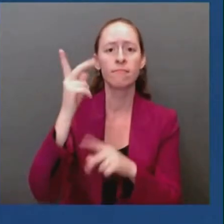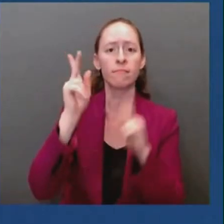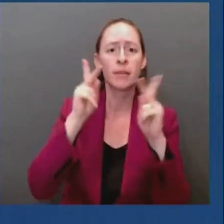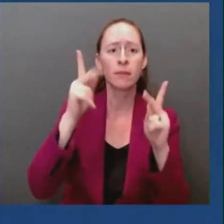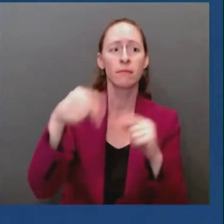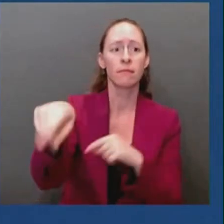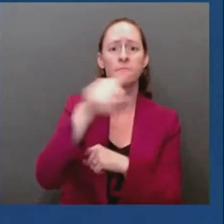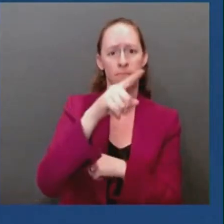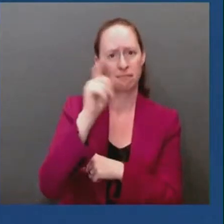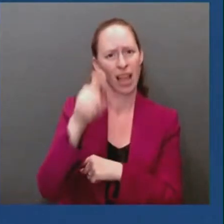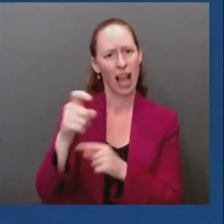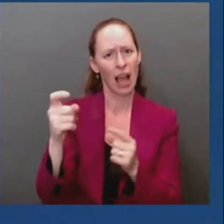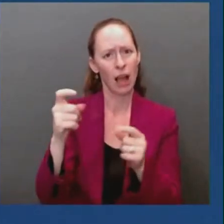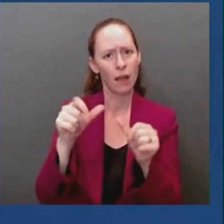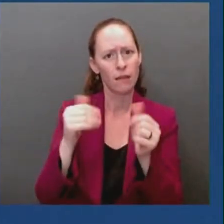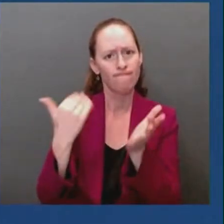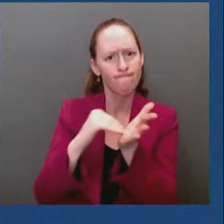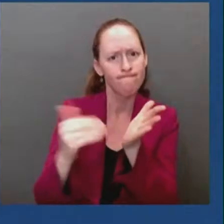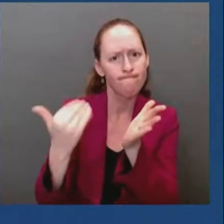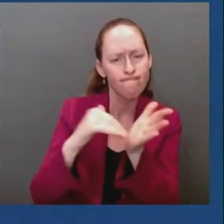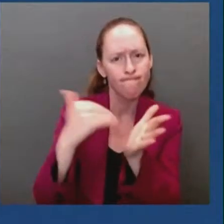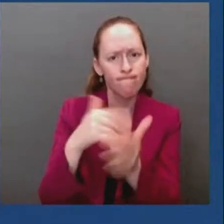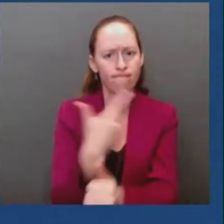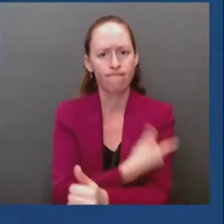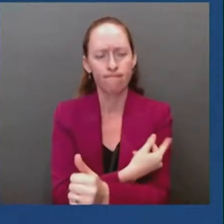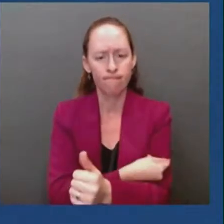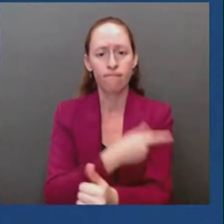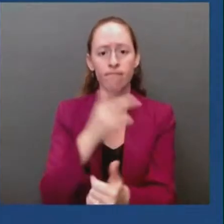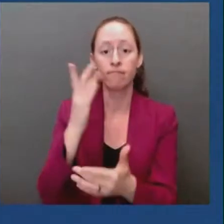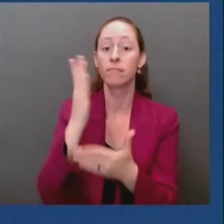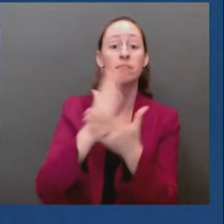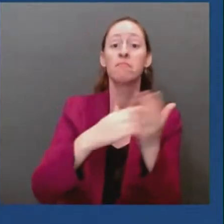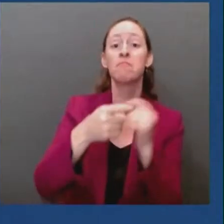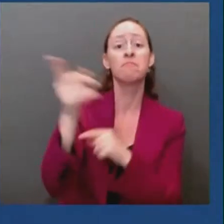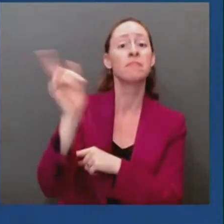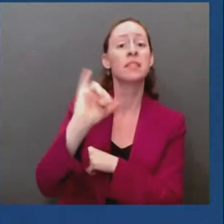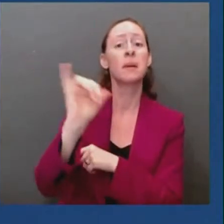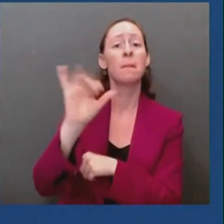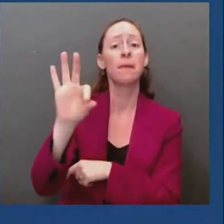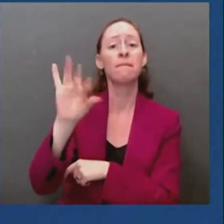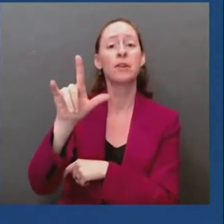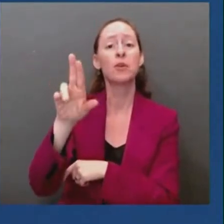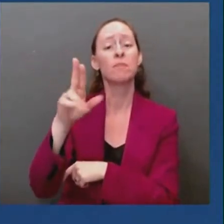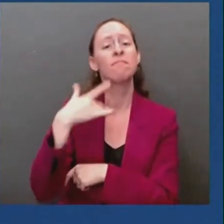S REVIEW WHAT WE KNOW ABOUT THE